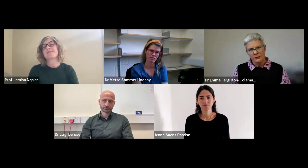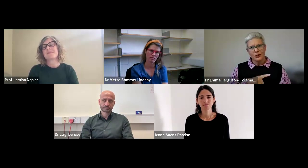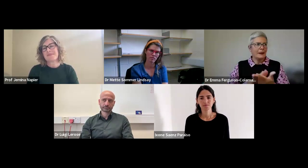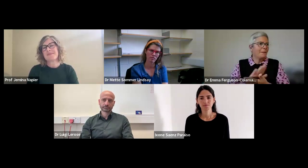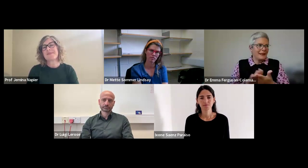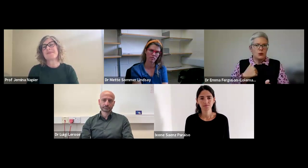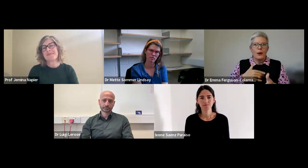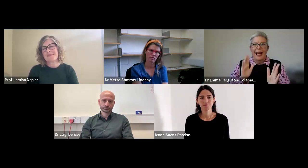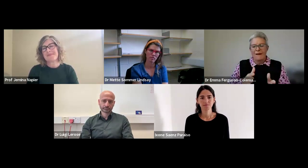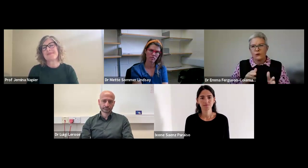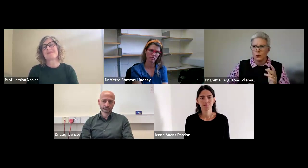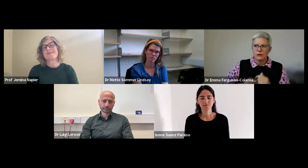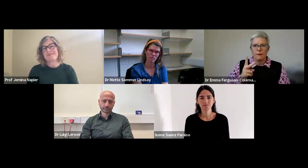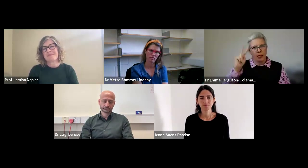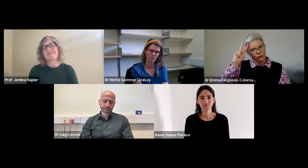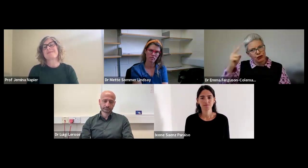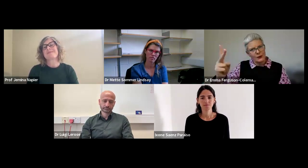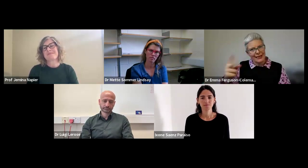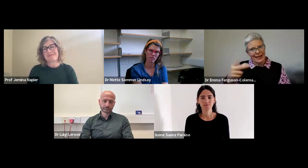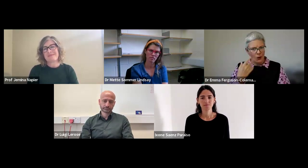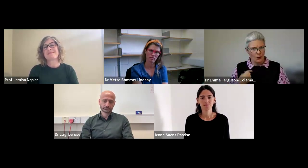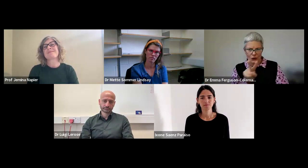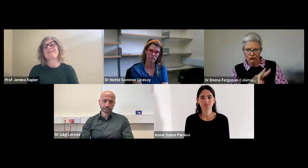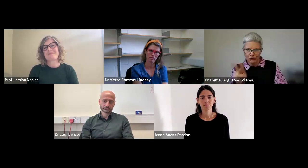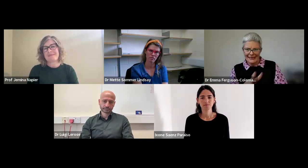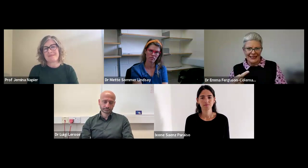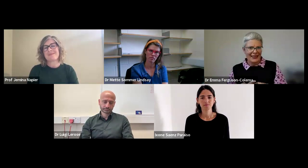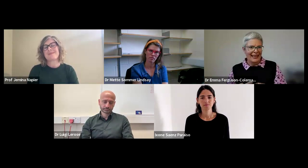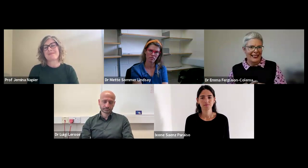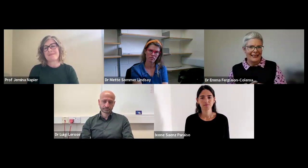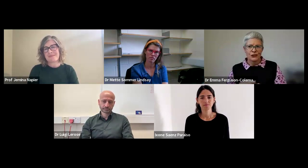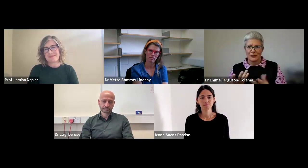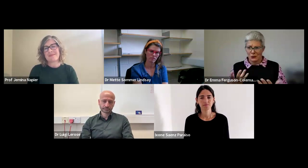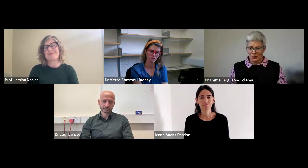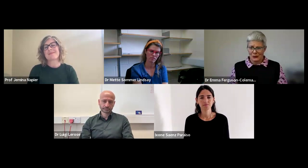are *automatic* captions. Well it isn't! Because we have to double process when we're reading the